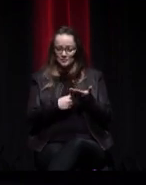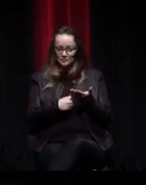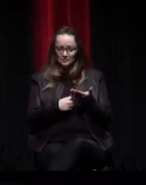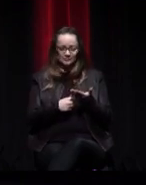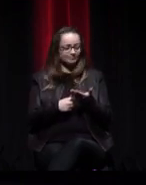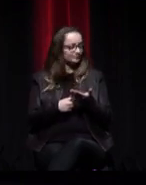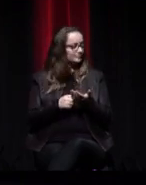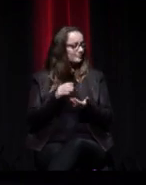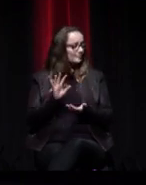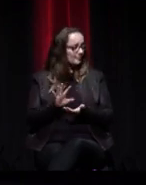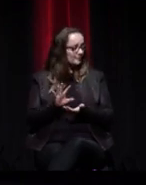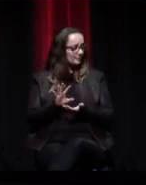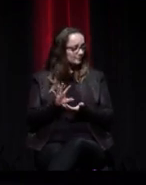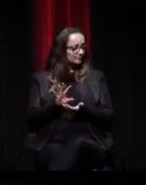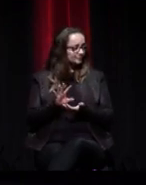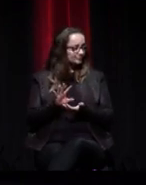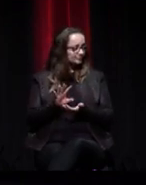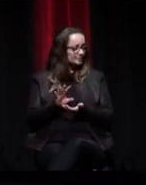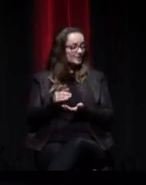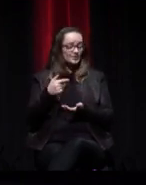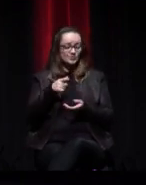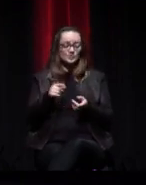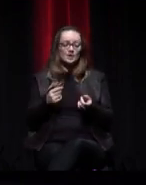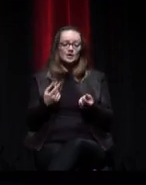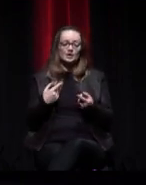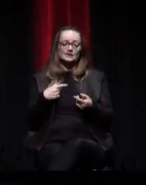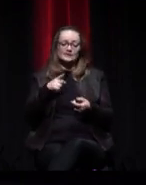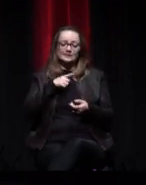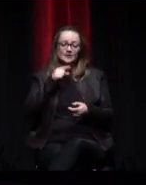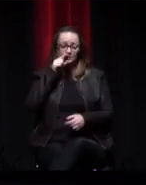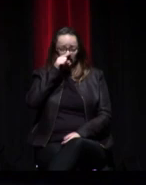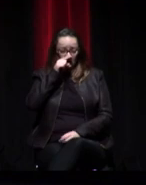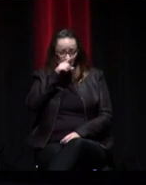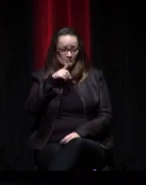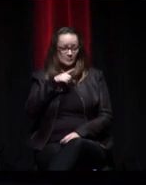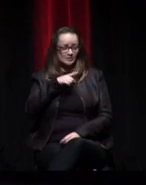but this has been at risk, this has been in check.